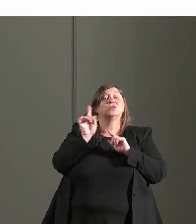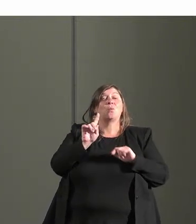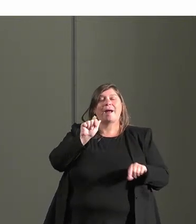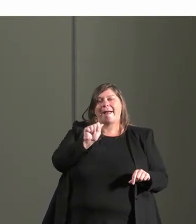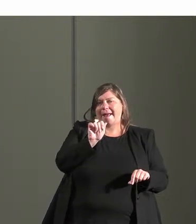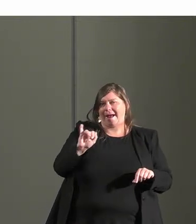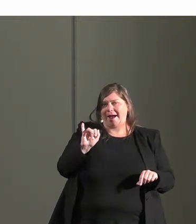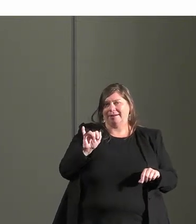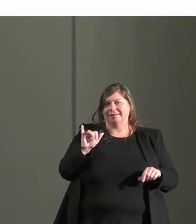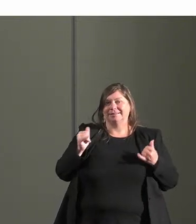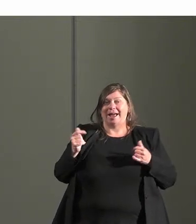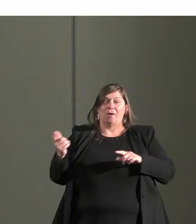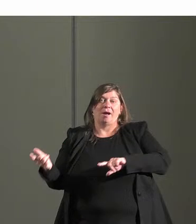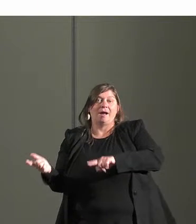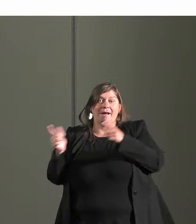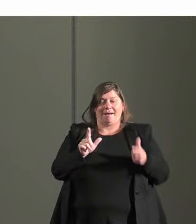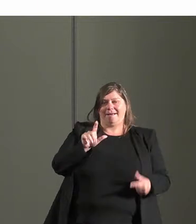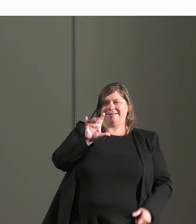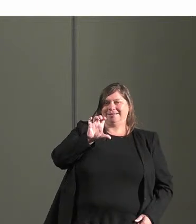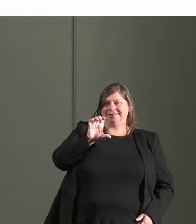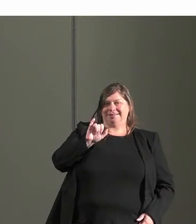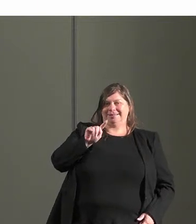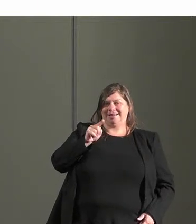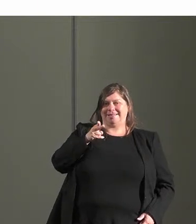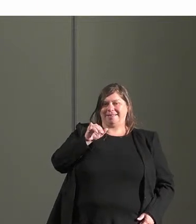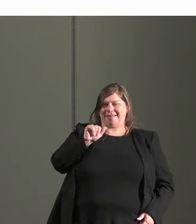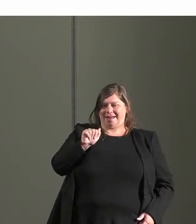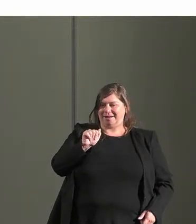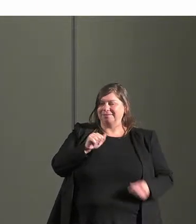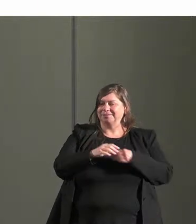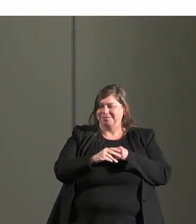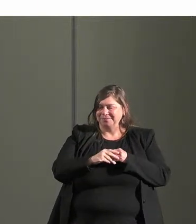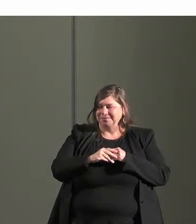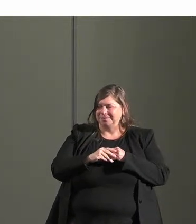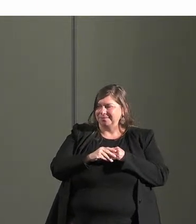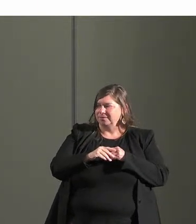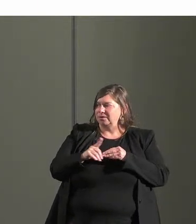is a lot coming. In the AI space. I will turn it over to